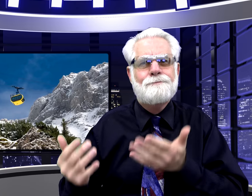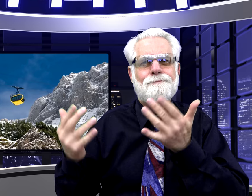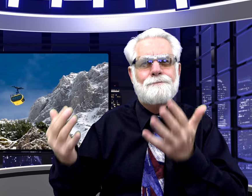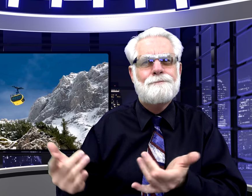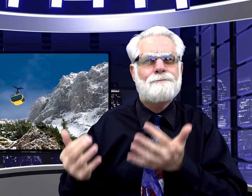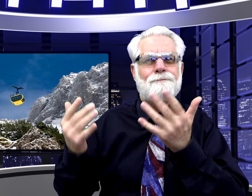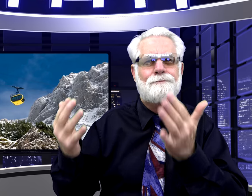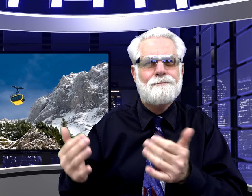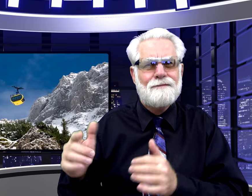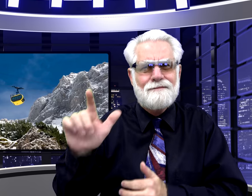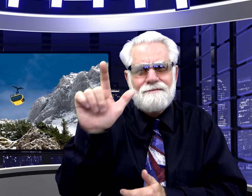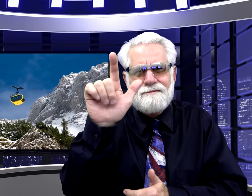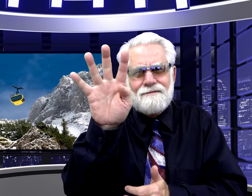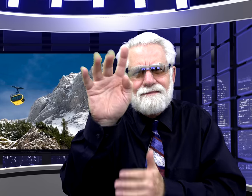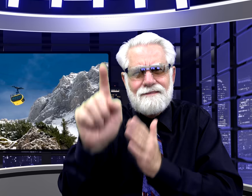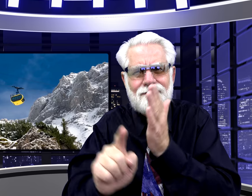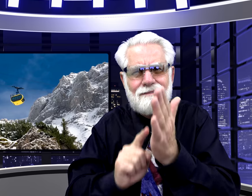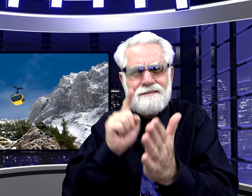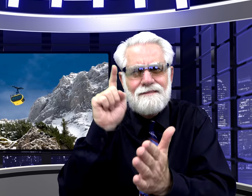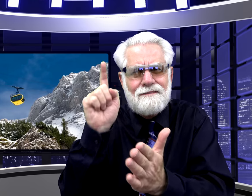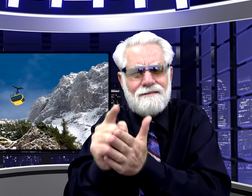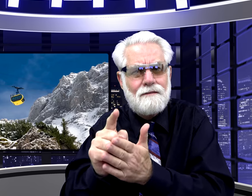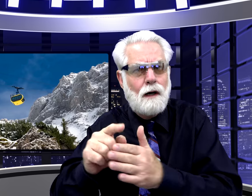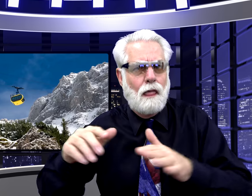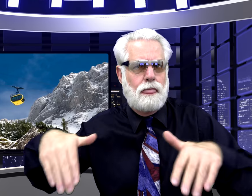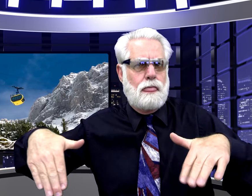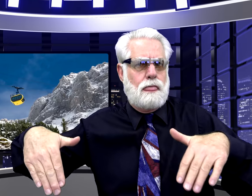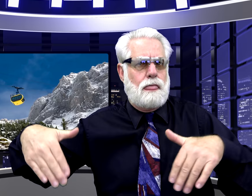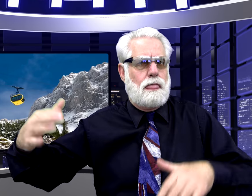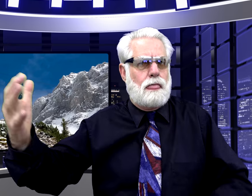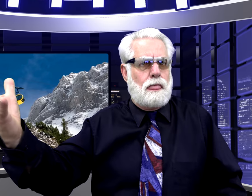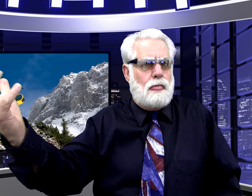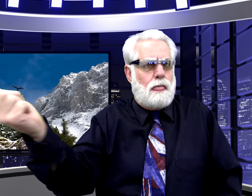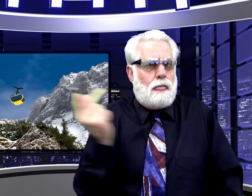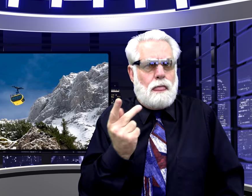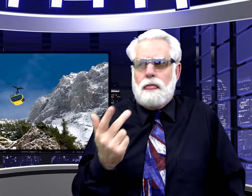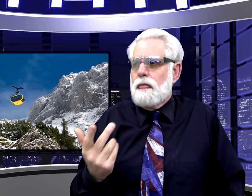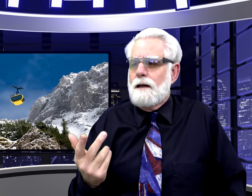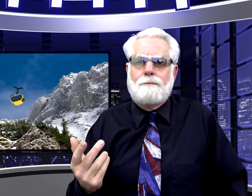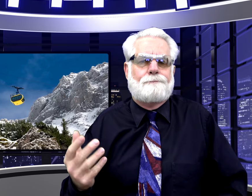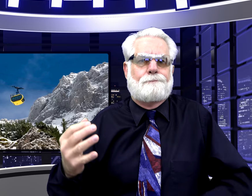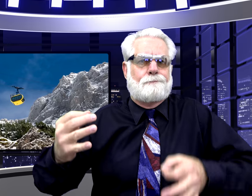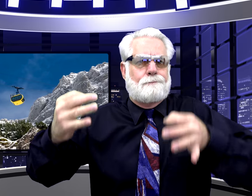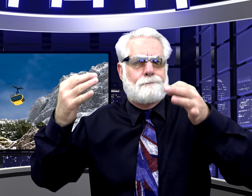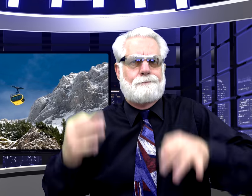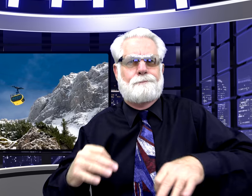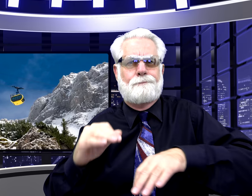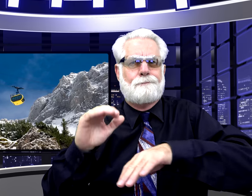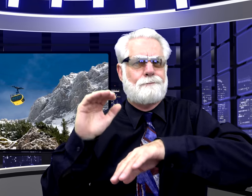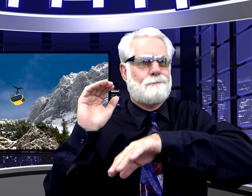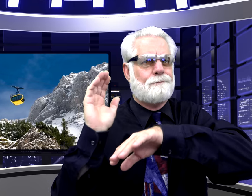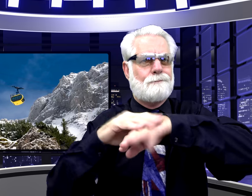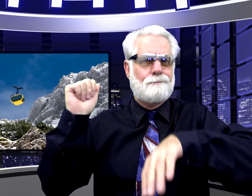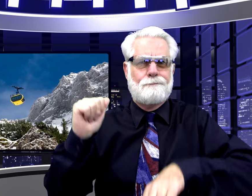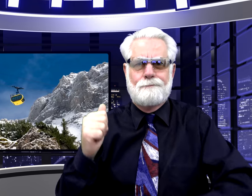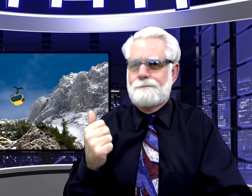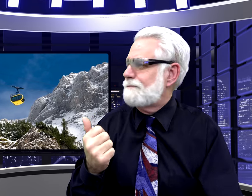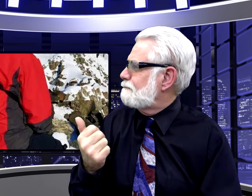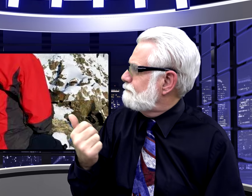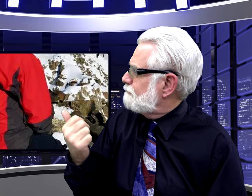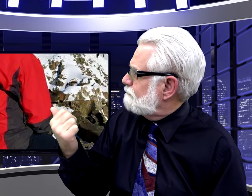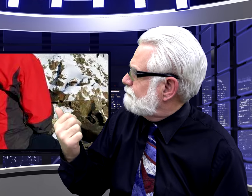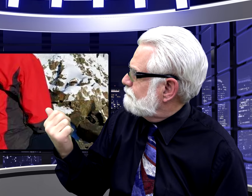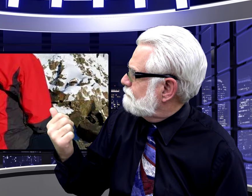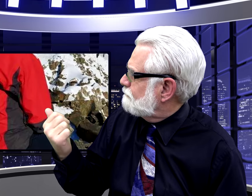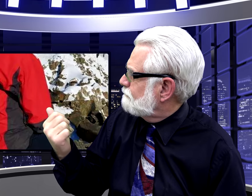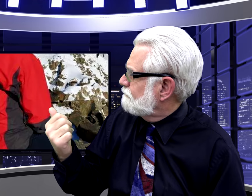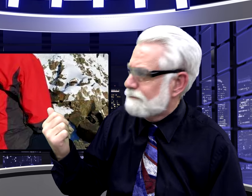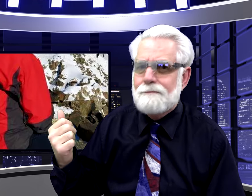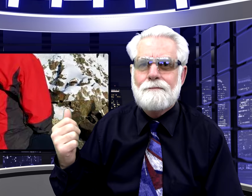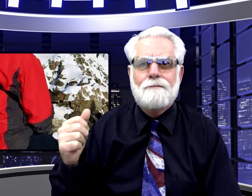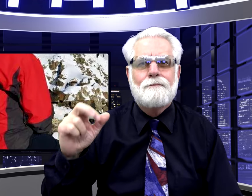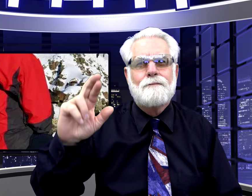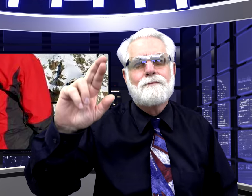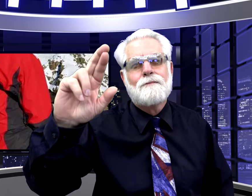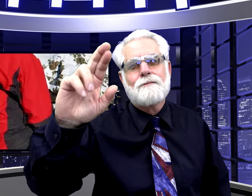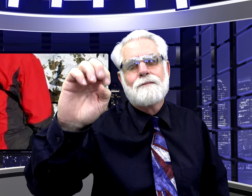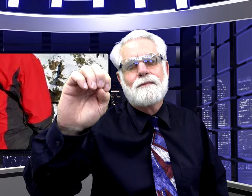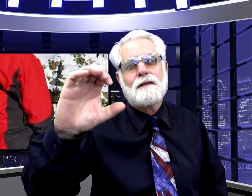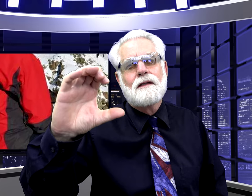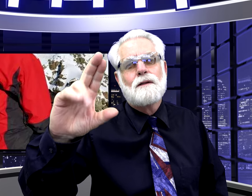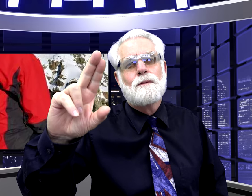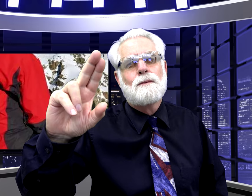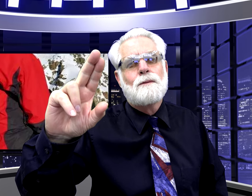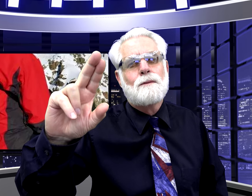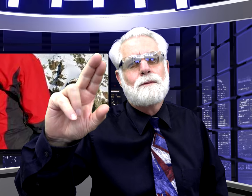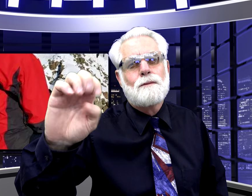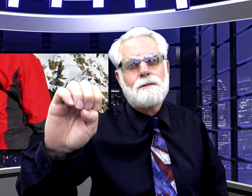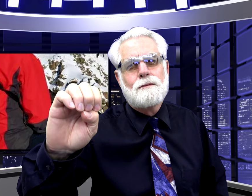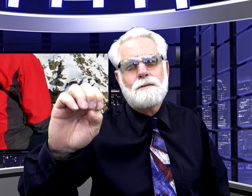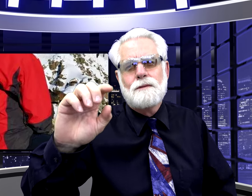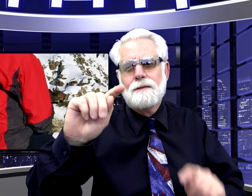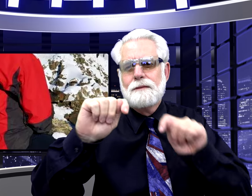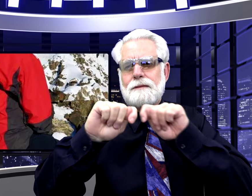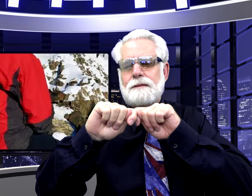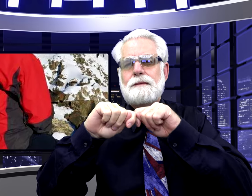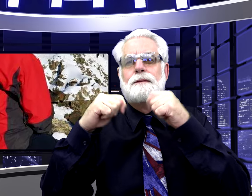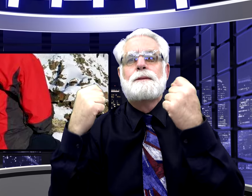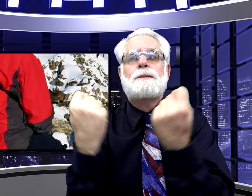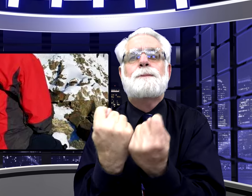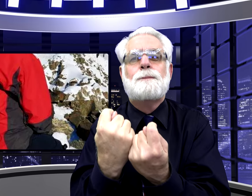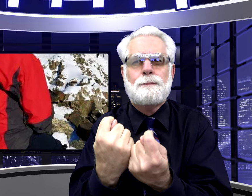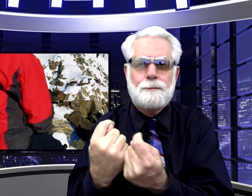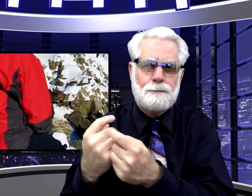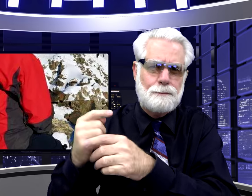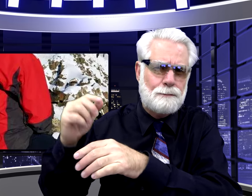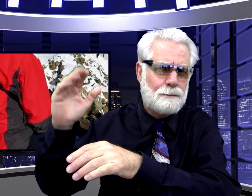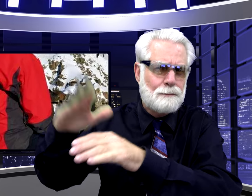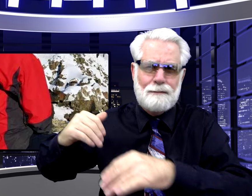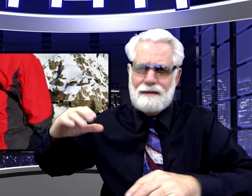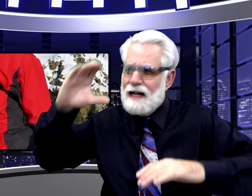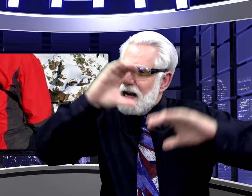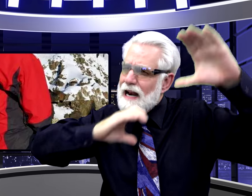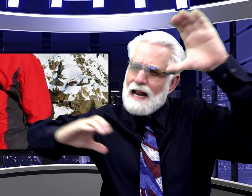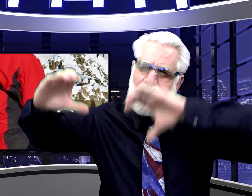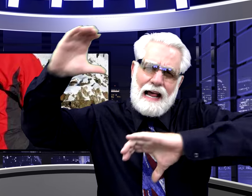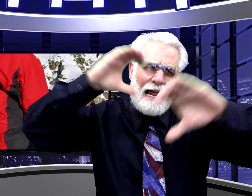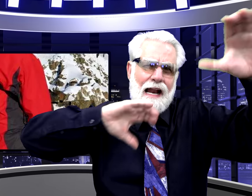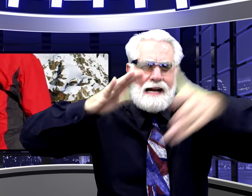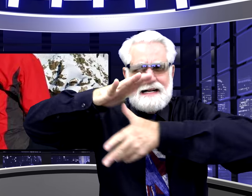They waited and waited 24 hours, and he never came back. They decided to call Search and Rescue team.